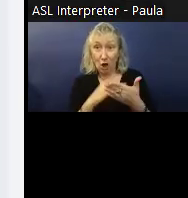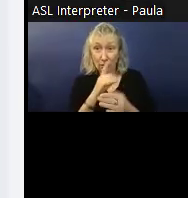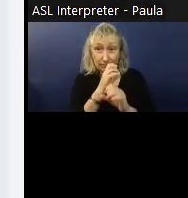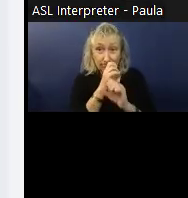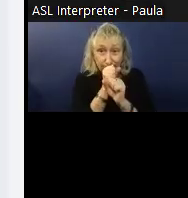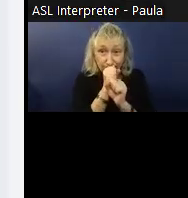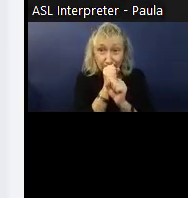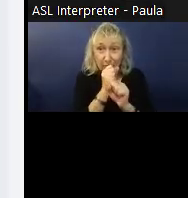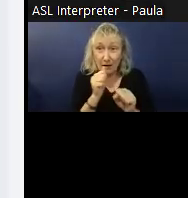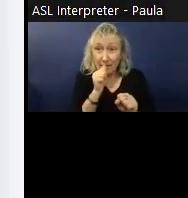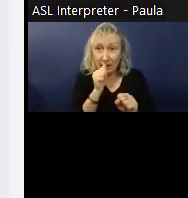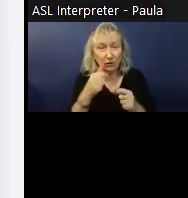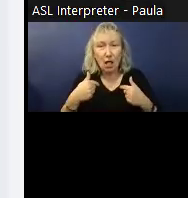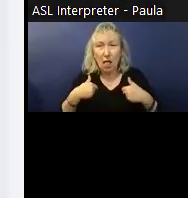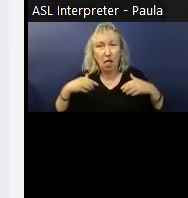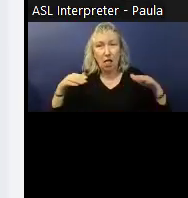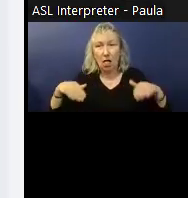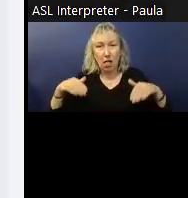this would need to be incorporated.